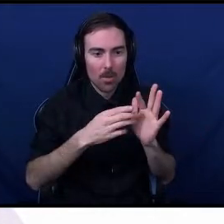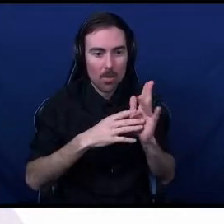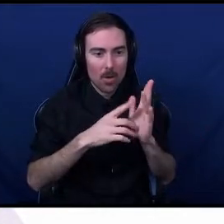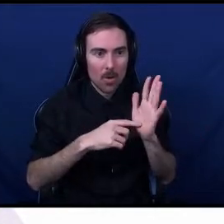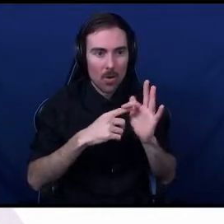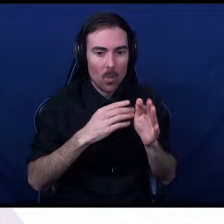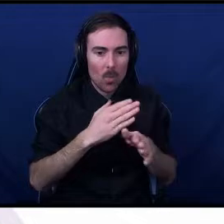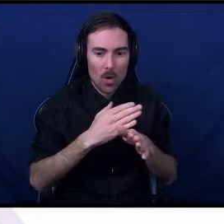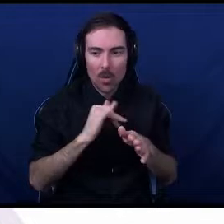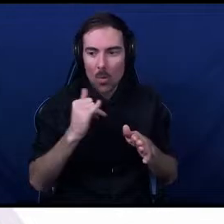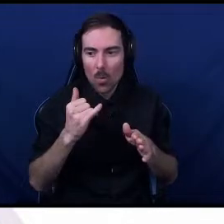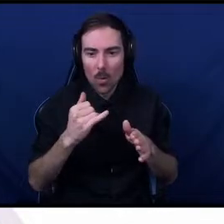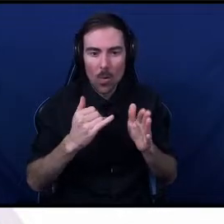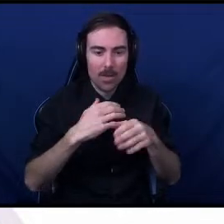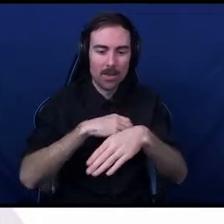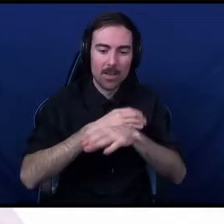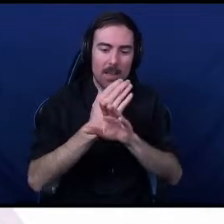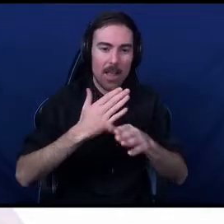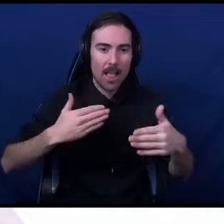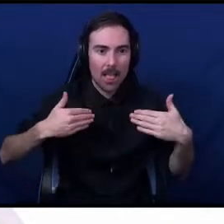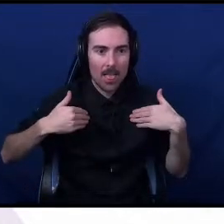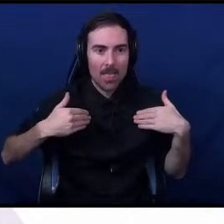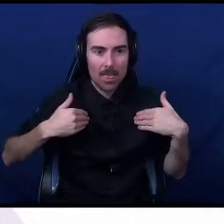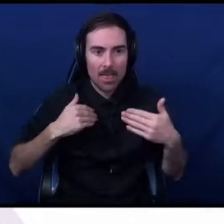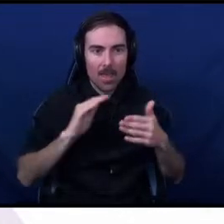resistance with privacy and security and all the concerns?